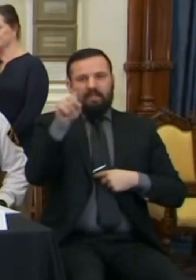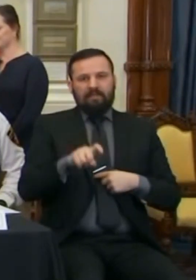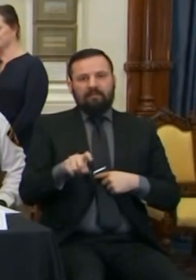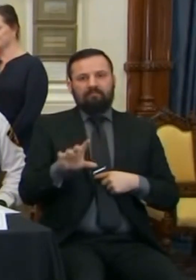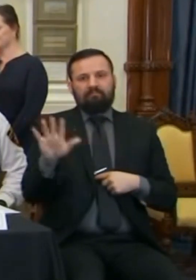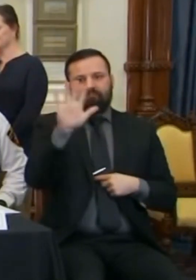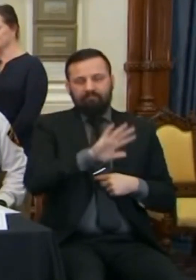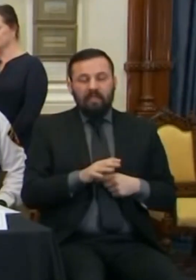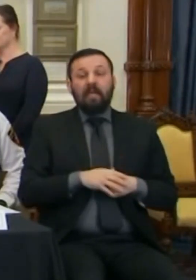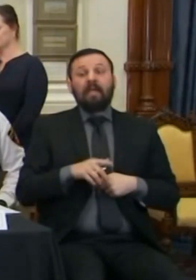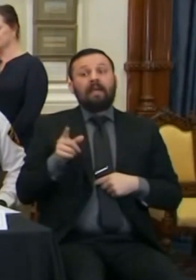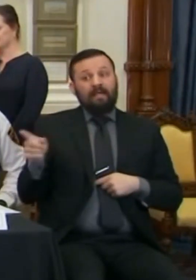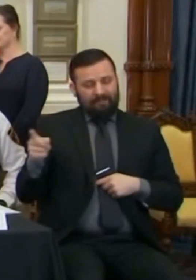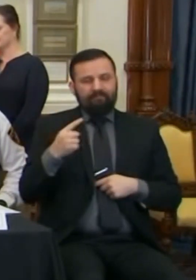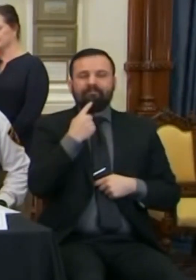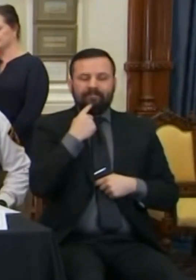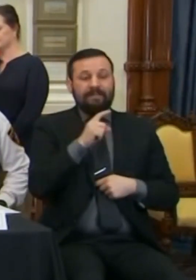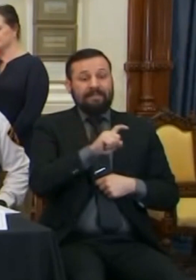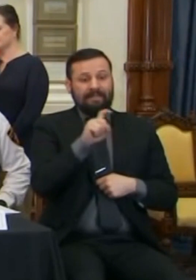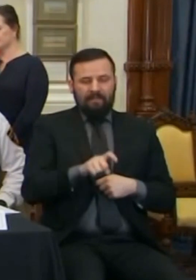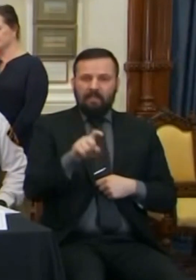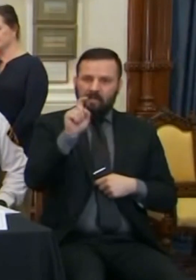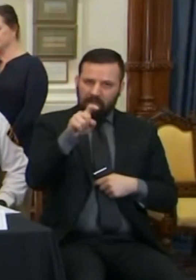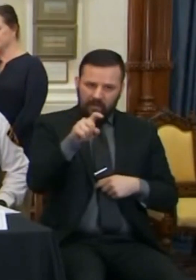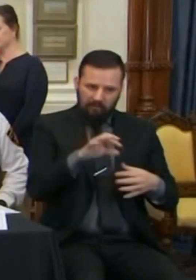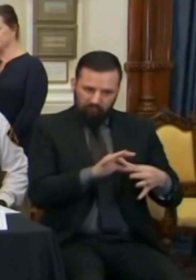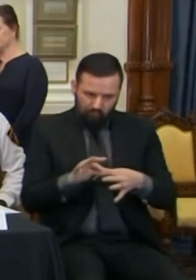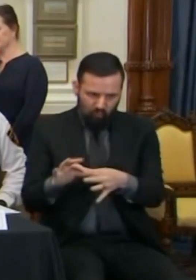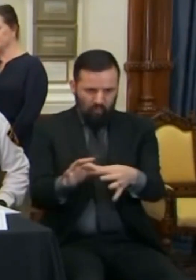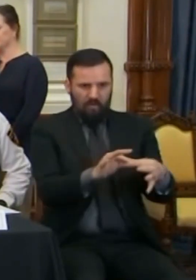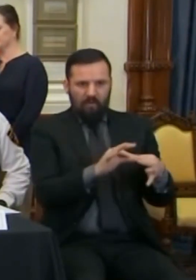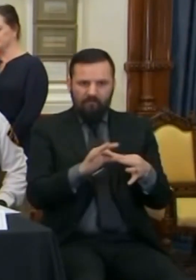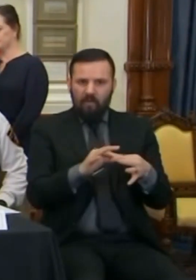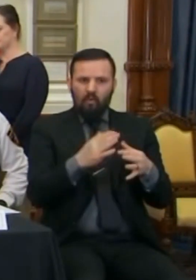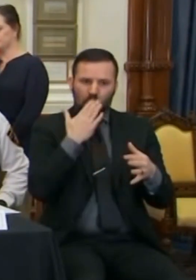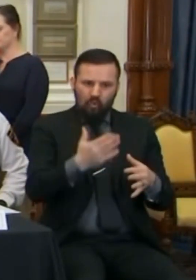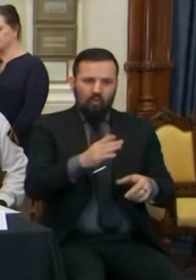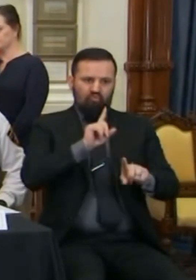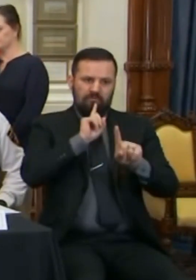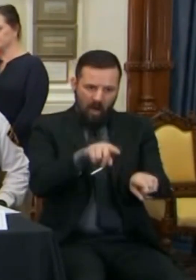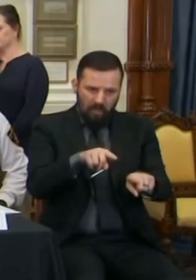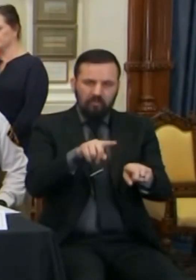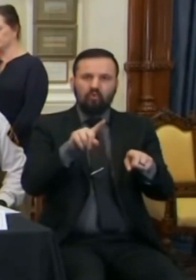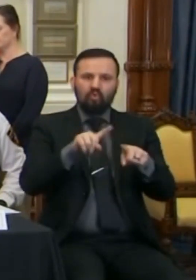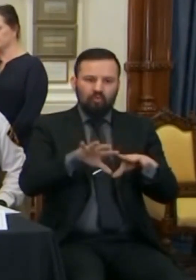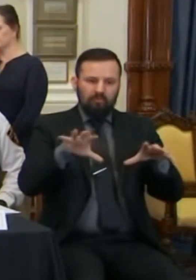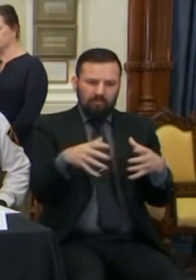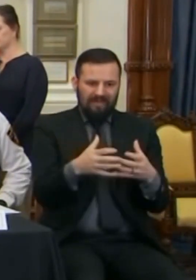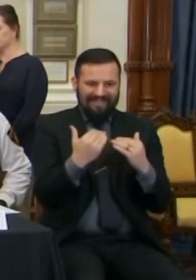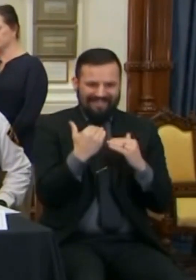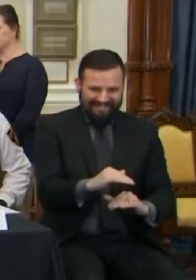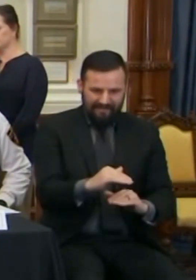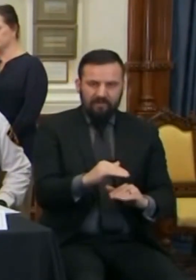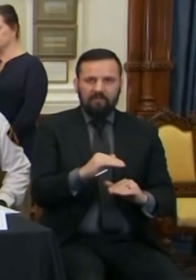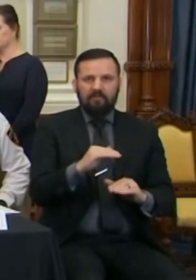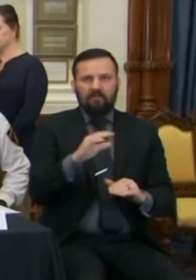insists that Texas needs a unified robust response to contain kovat 19 to